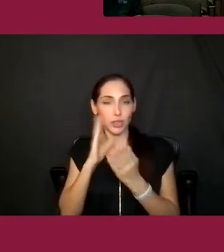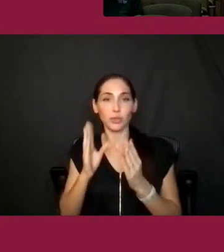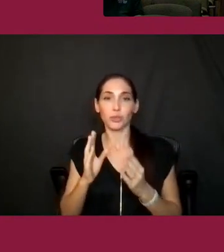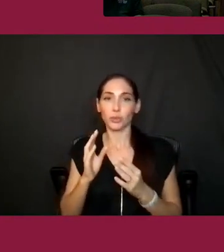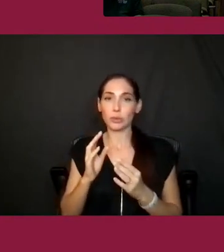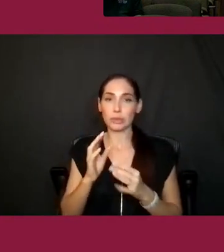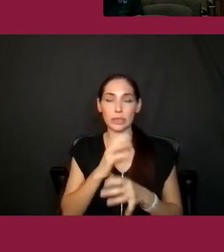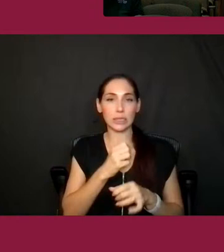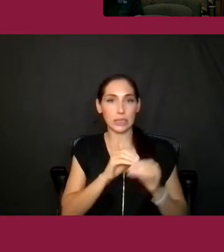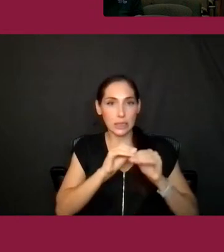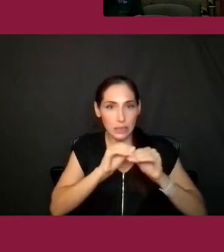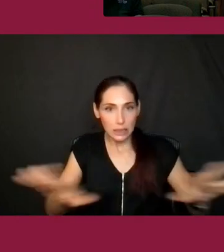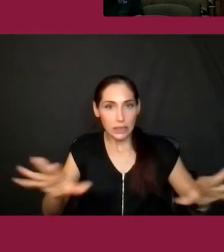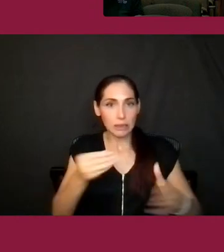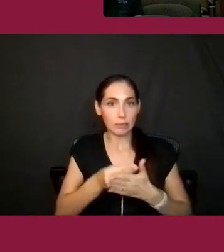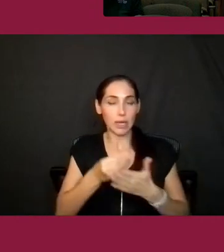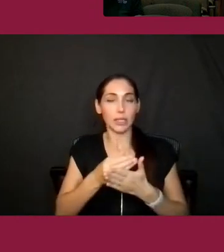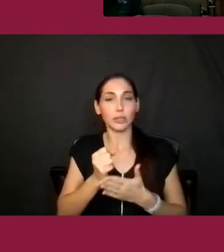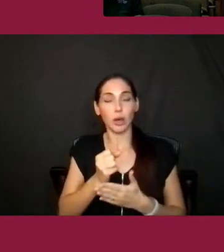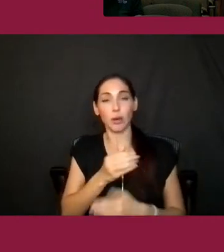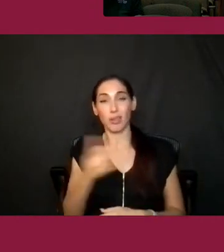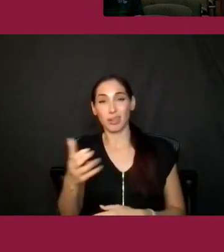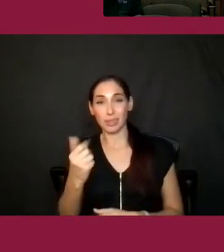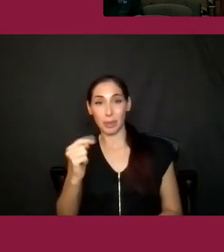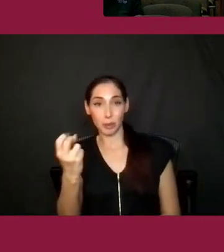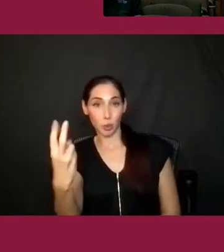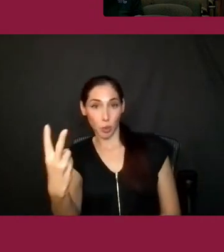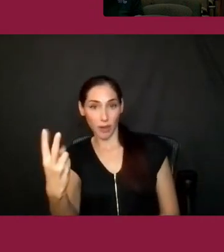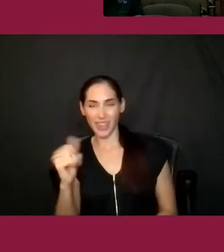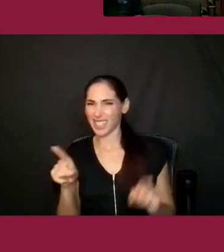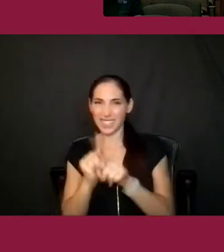So by Thursday, September 12th of the same week, financial aid